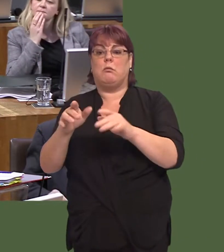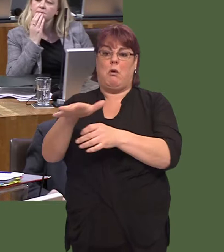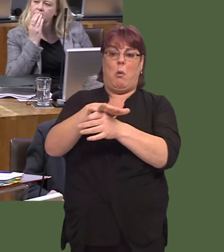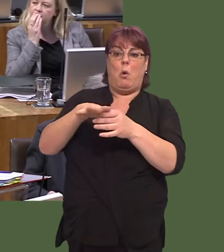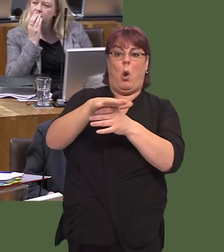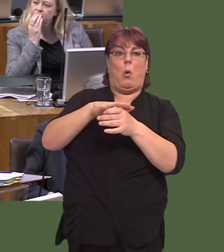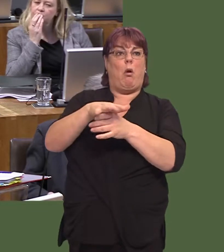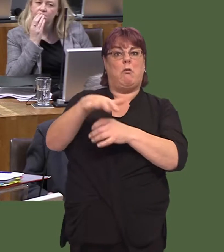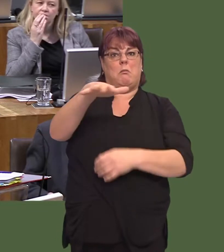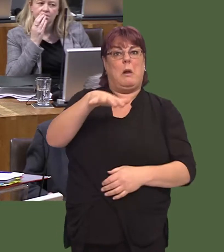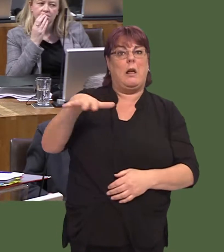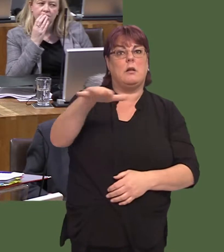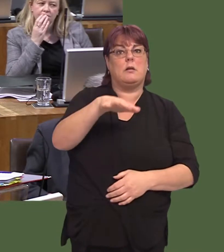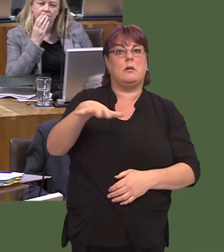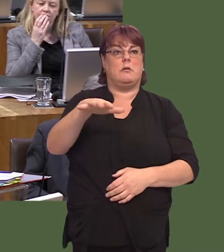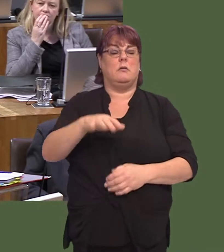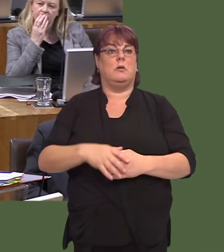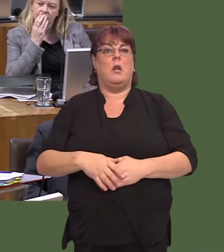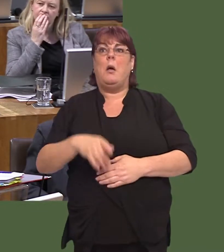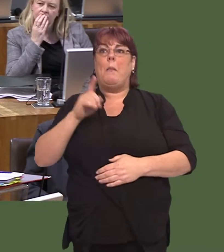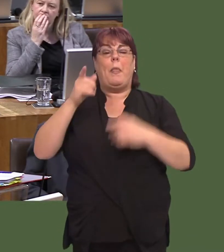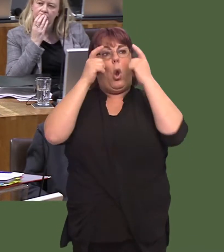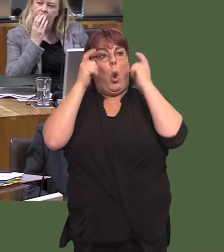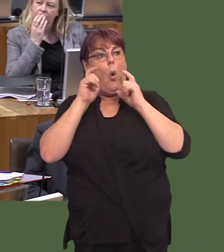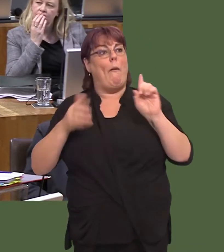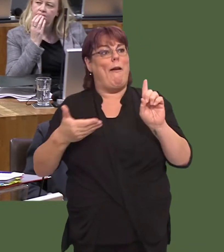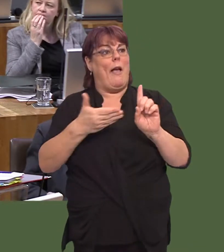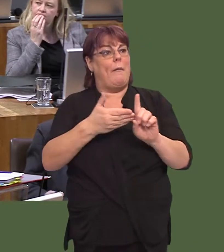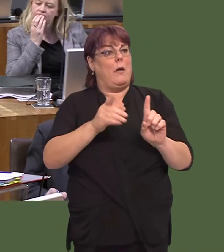This is not what the intention of the legislation isóthe intention is that itís legislation that deals with health.